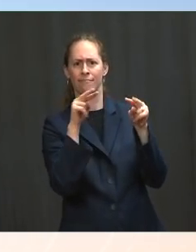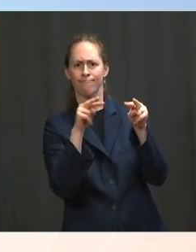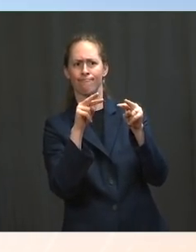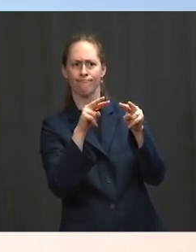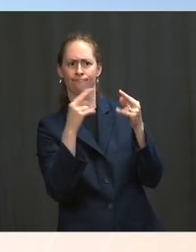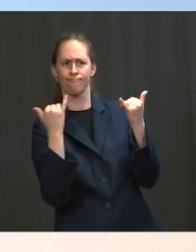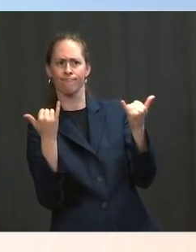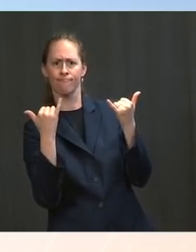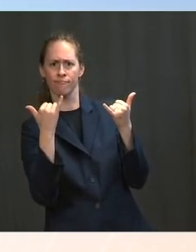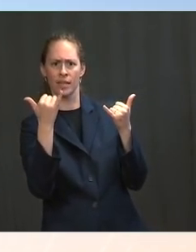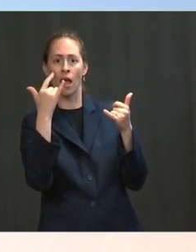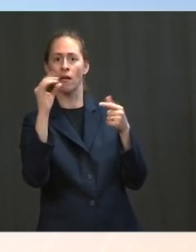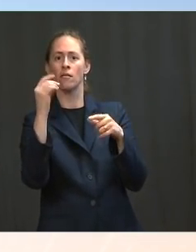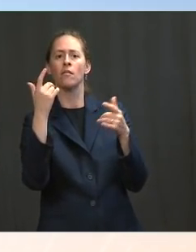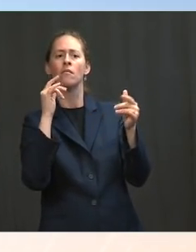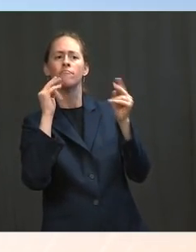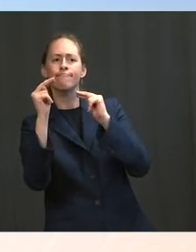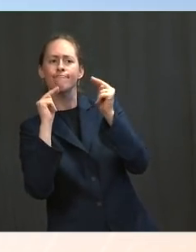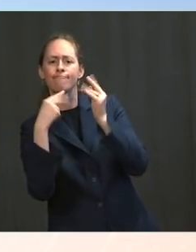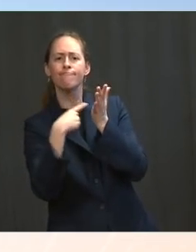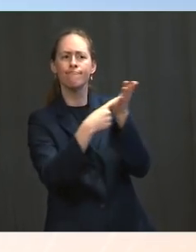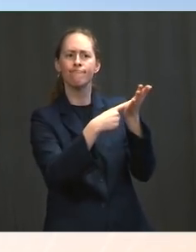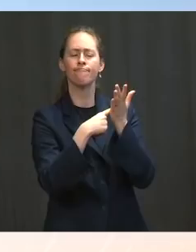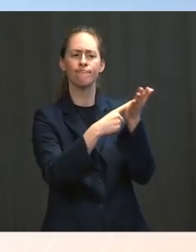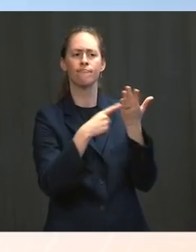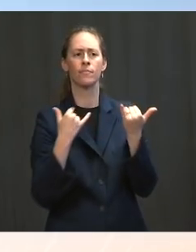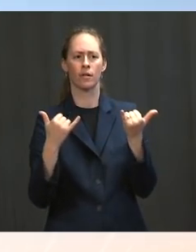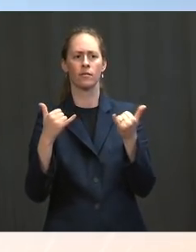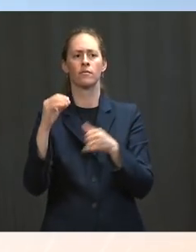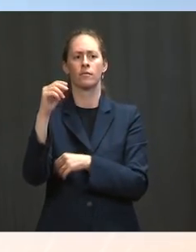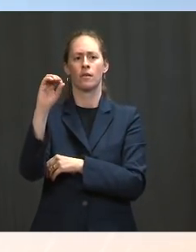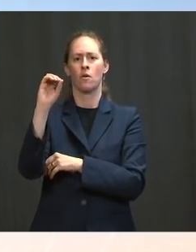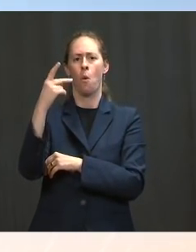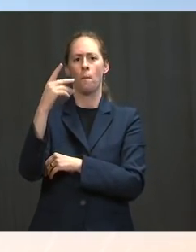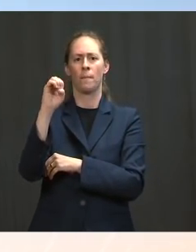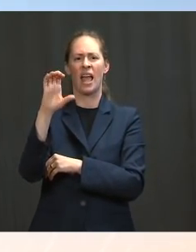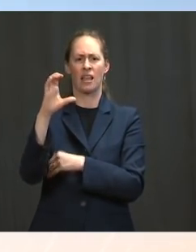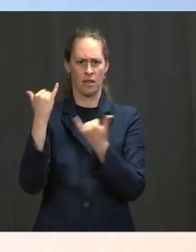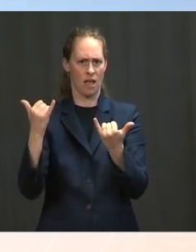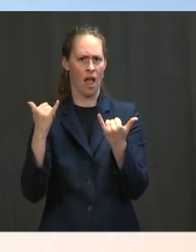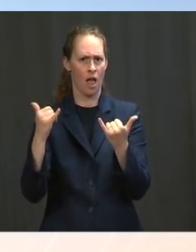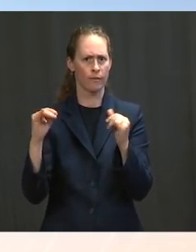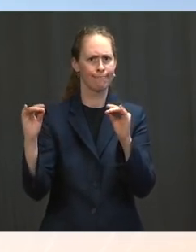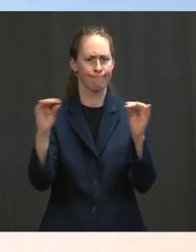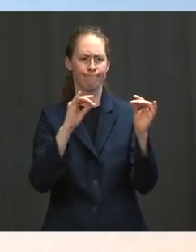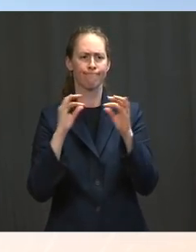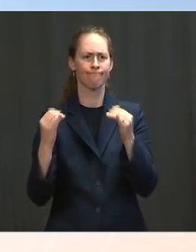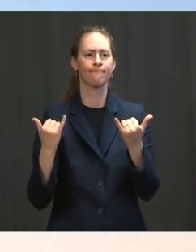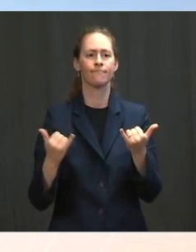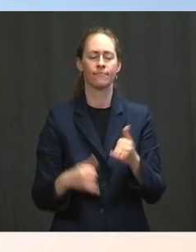on the global economic recovery from the COVID-19 pandemic. As you noted, Phil, we're not a party to these talks,